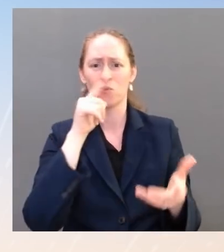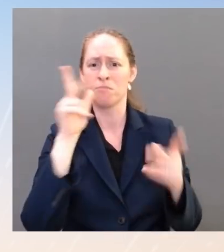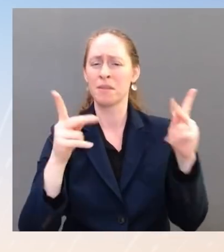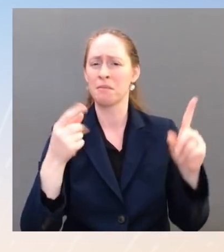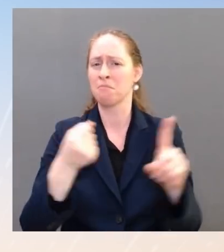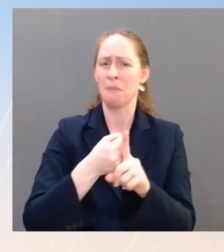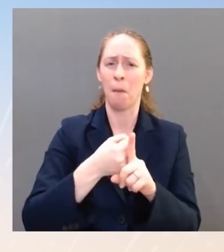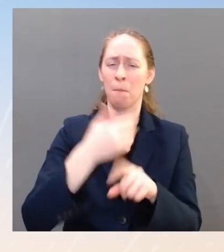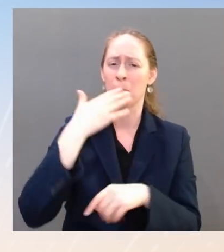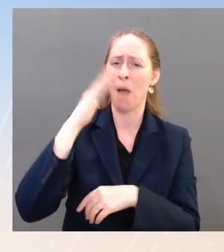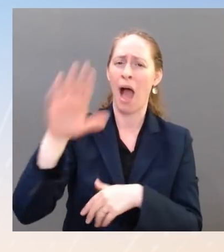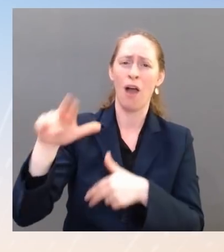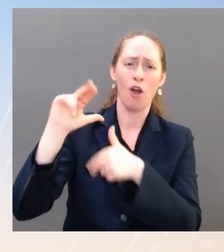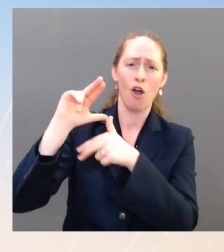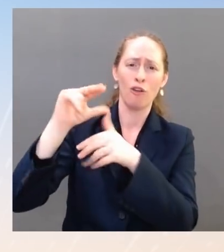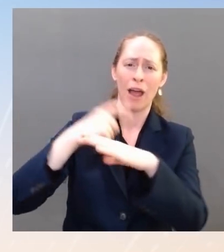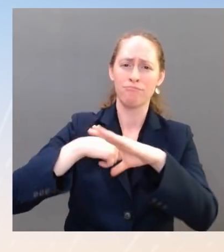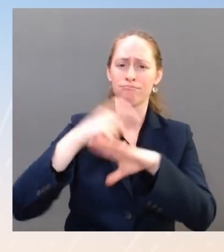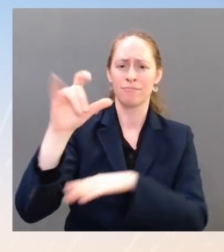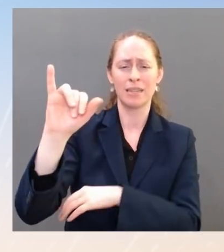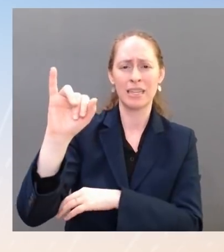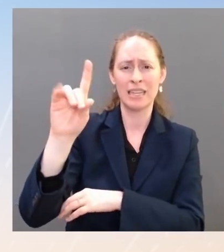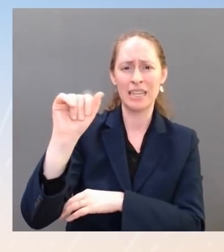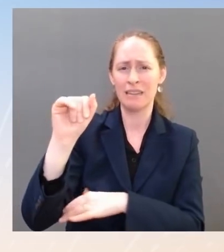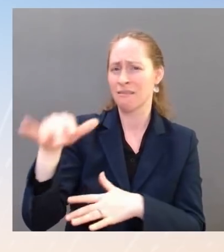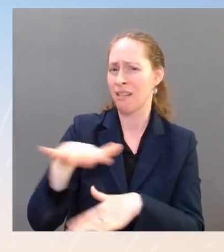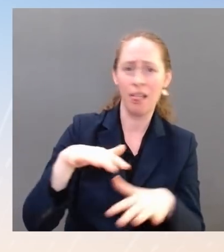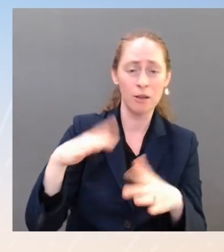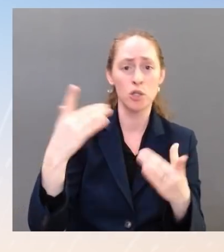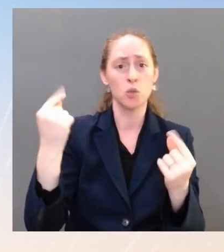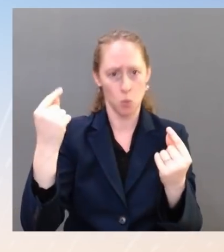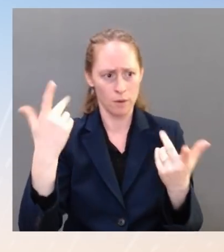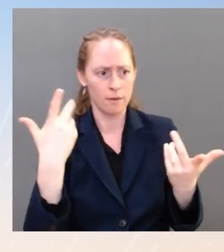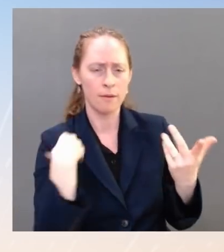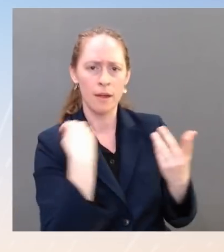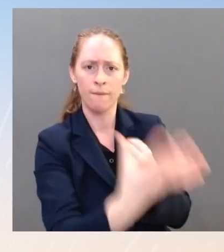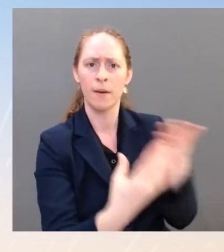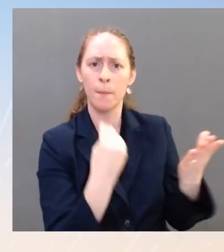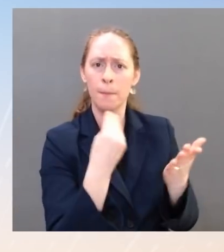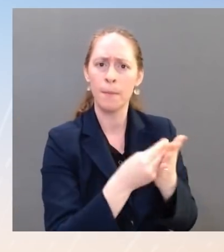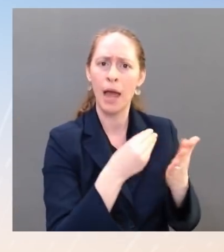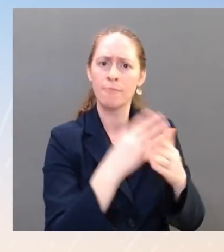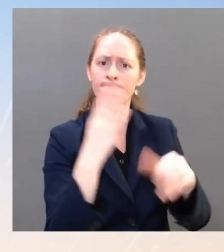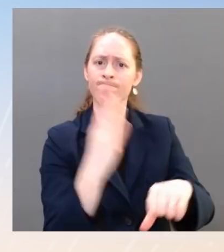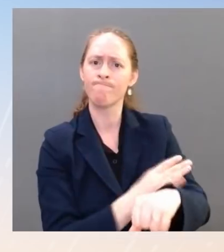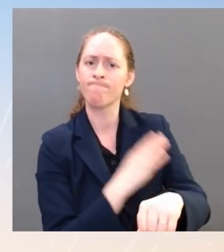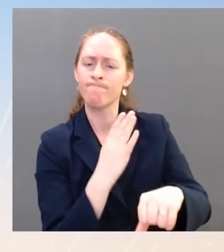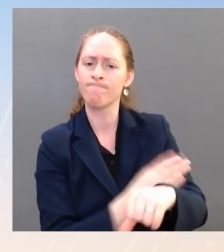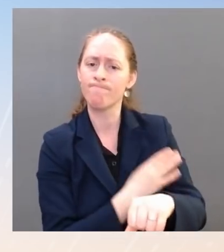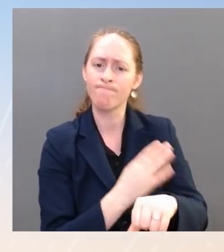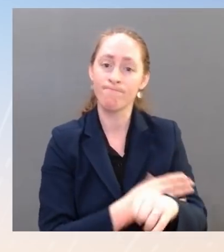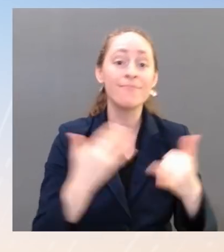FEMA is announcing today the distribution of $33 million to two state and local governments